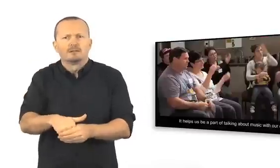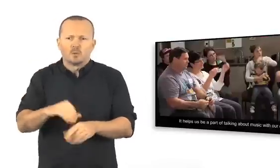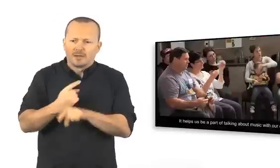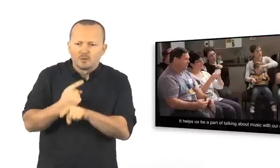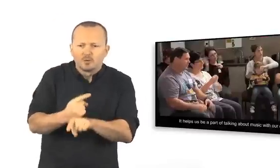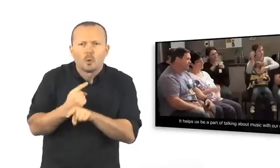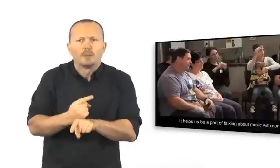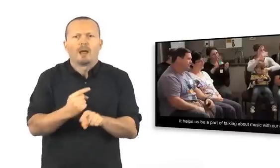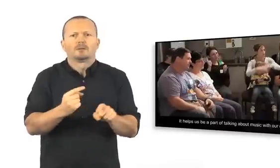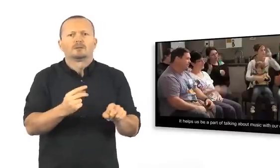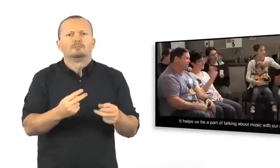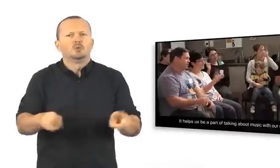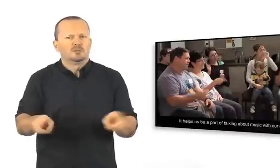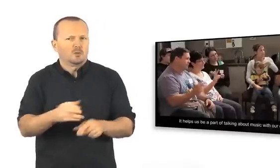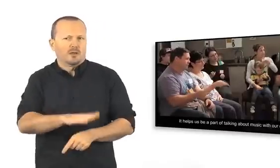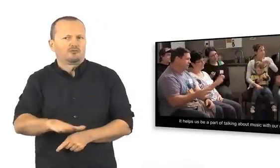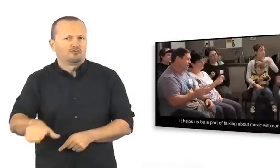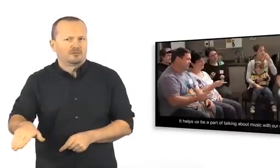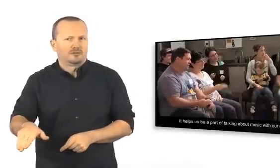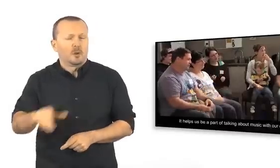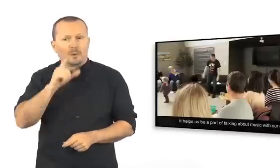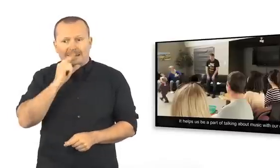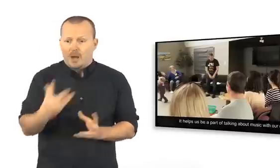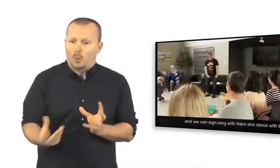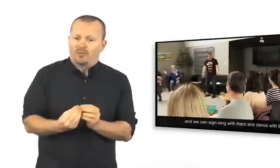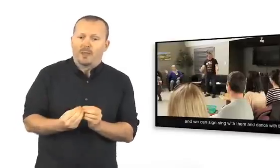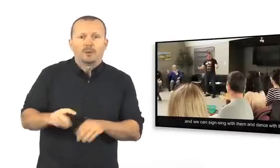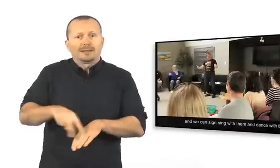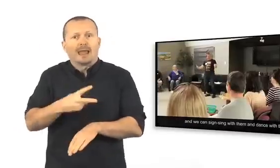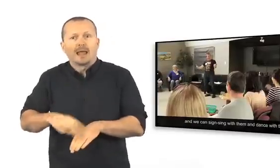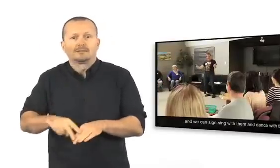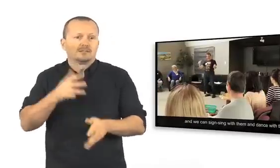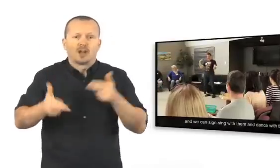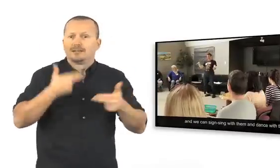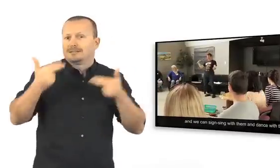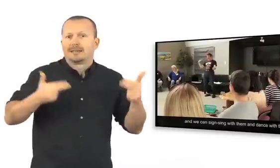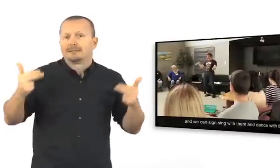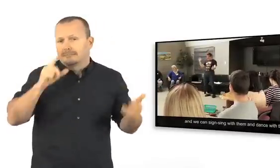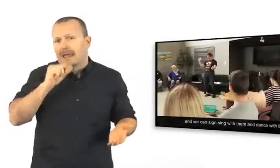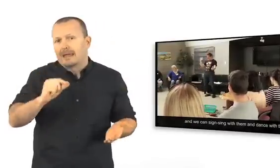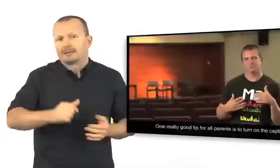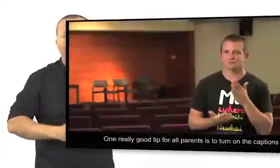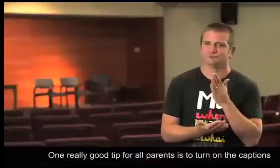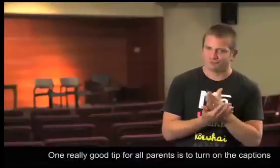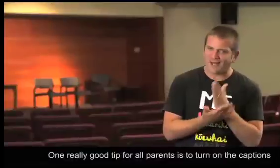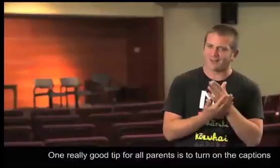It helps us be a part of talking about the music with our children and we can sign-sing with them and dance with them.